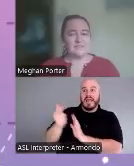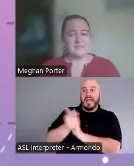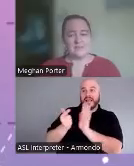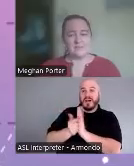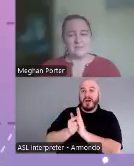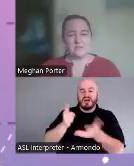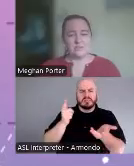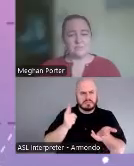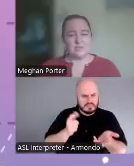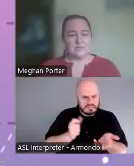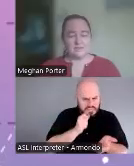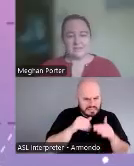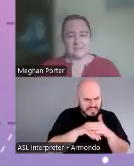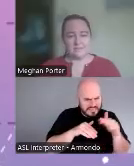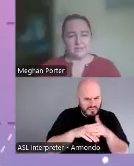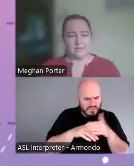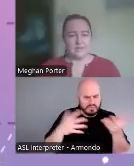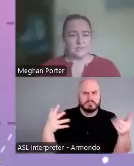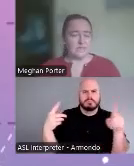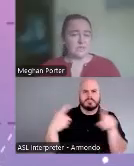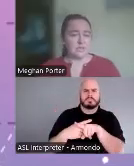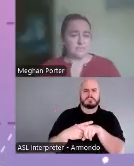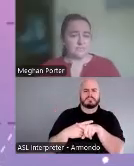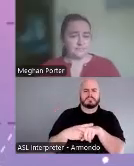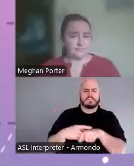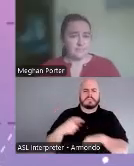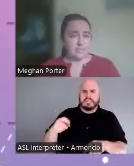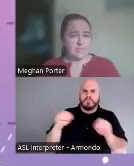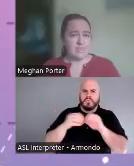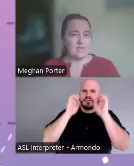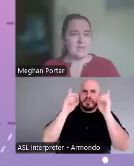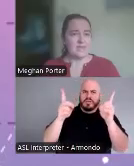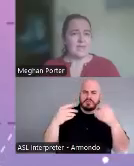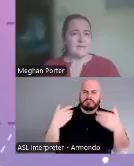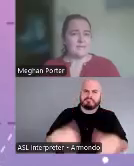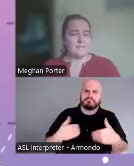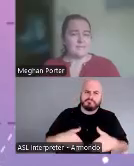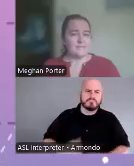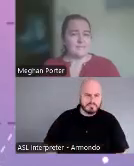the need for social media accessibility education.